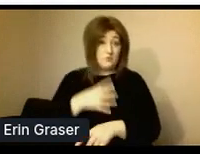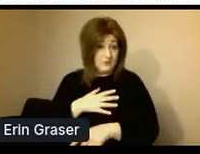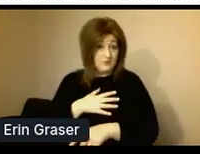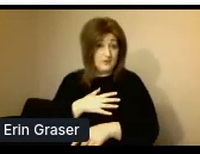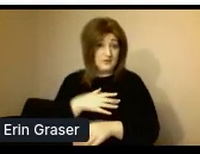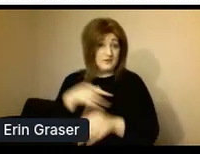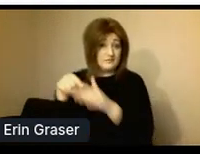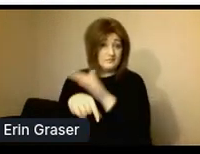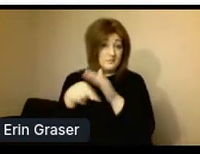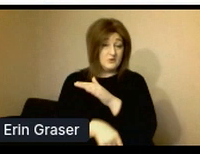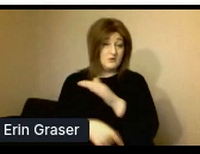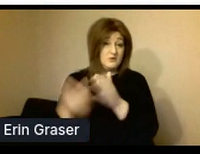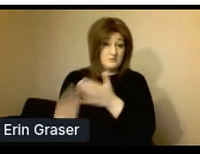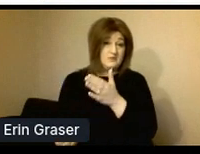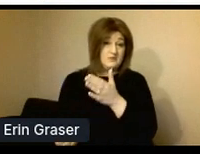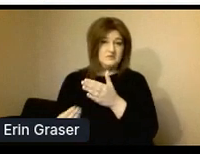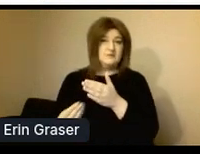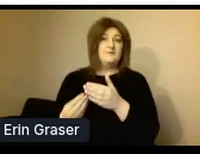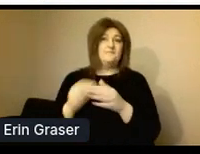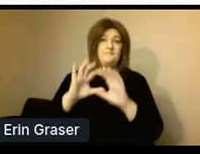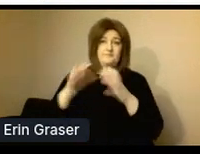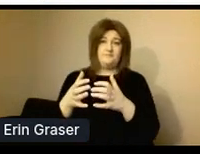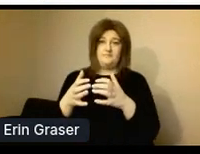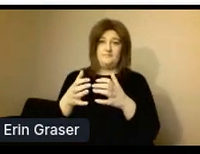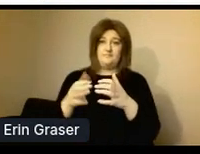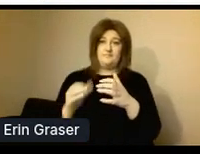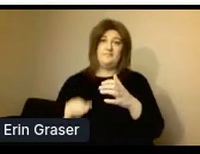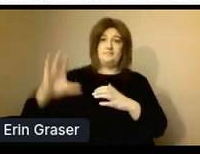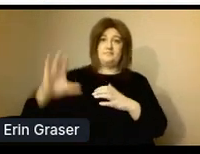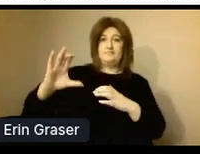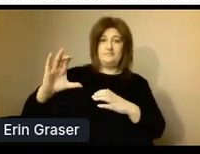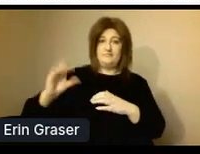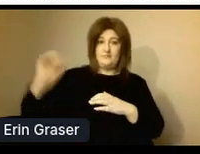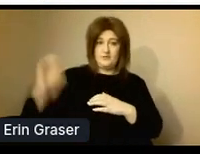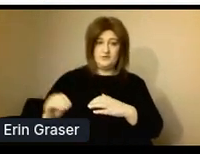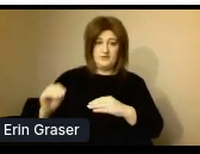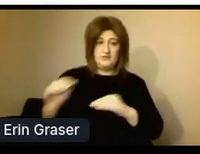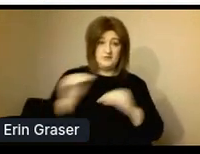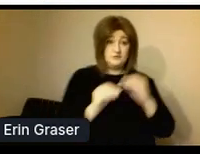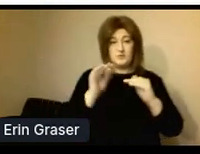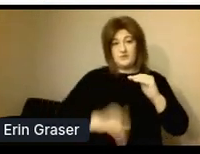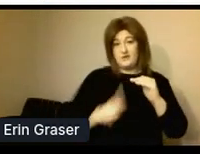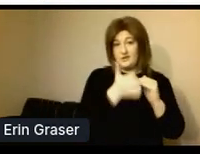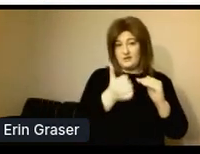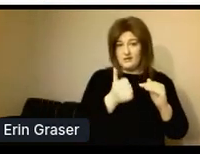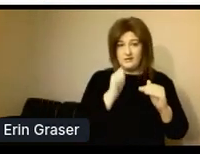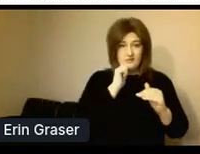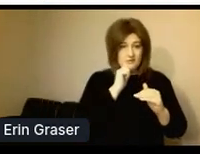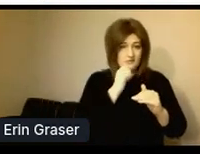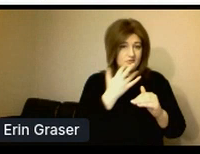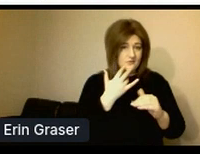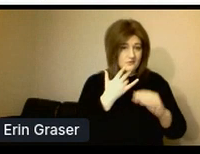or missing disproportionately higher than other women, that's